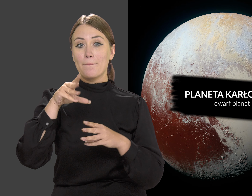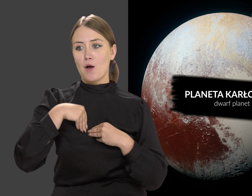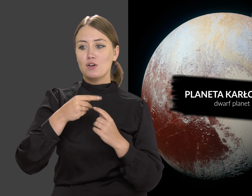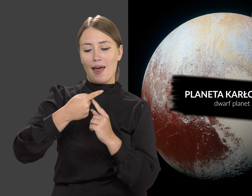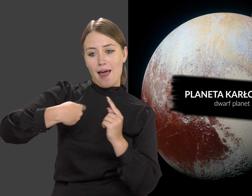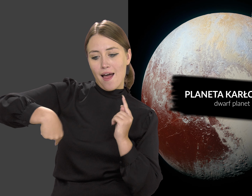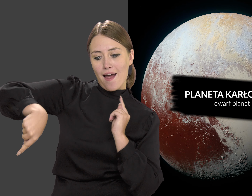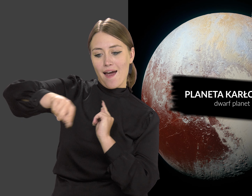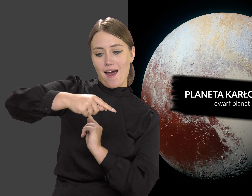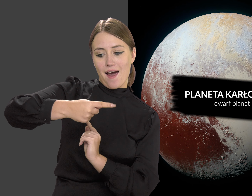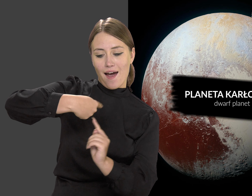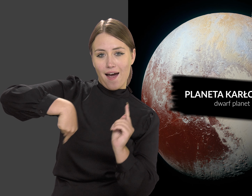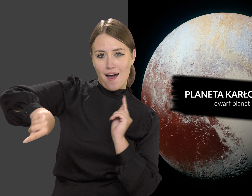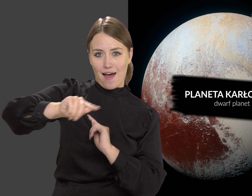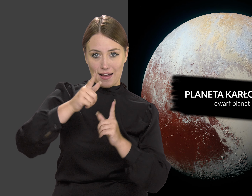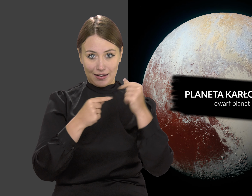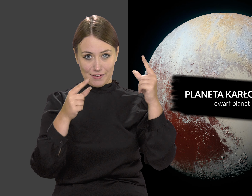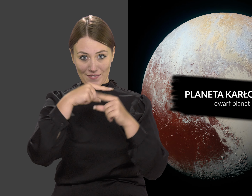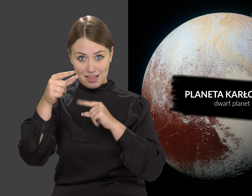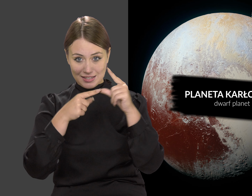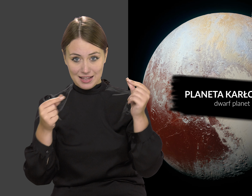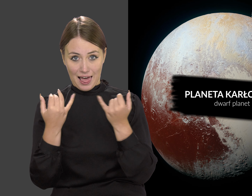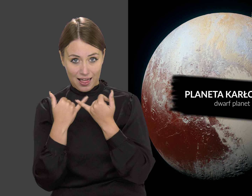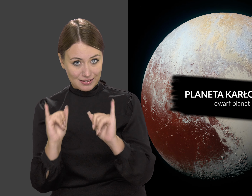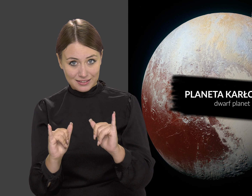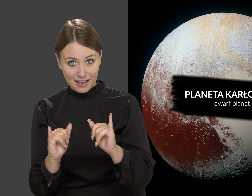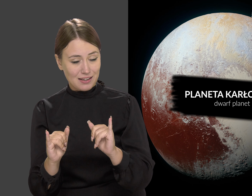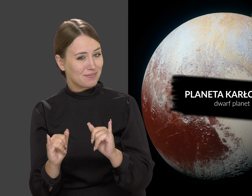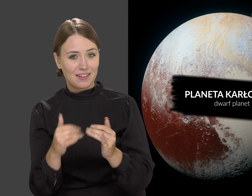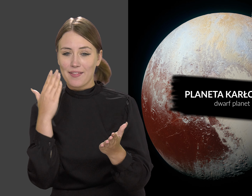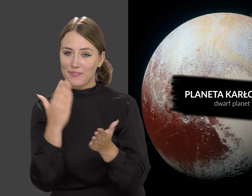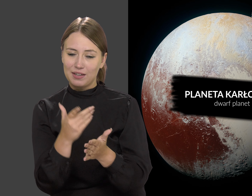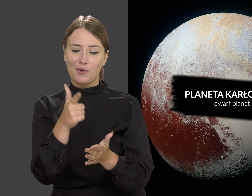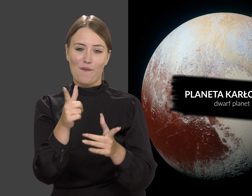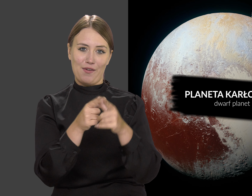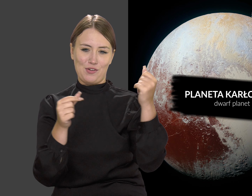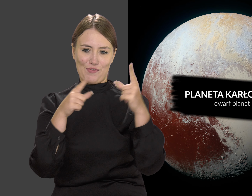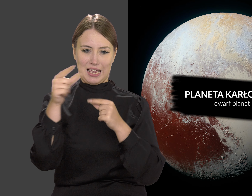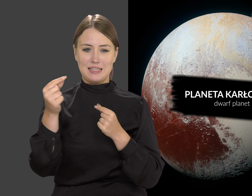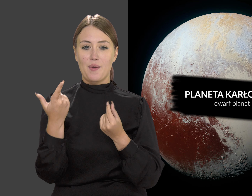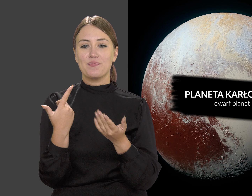can't orbit anything other than a star –